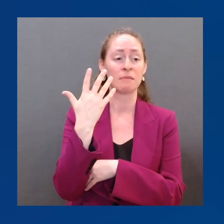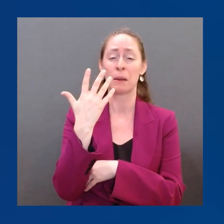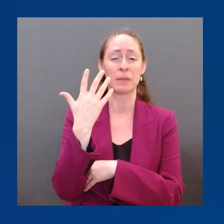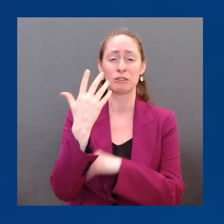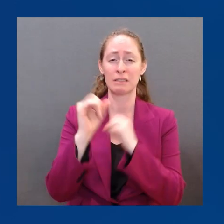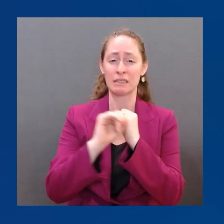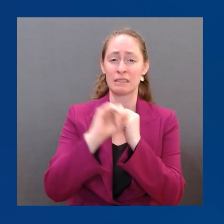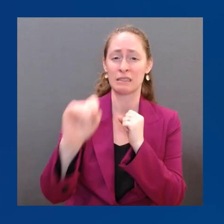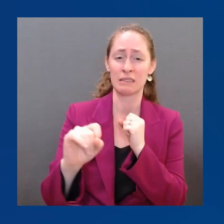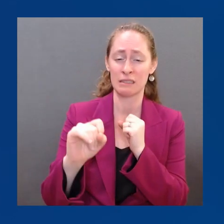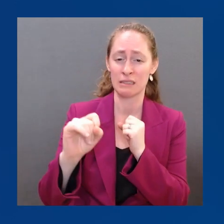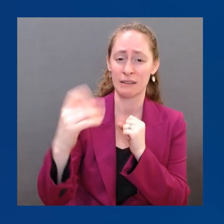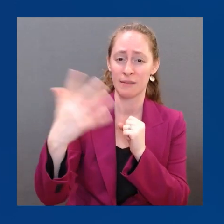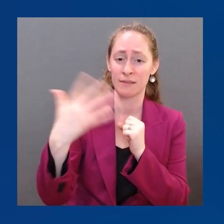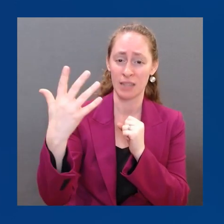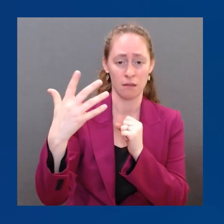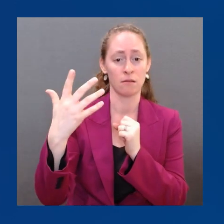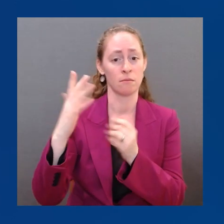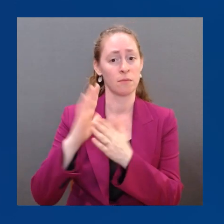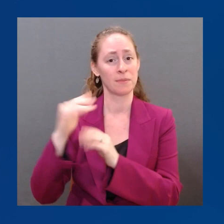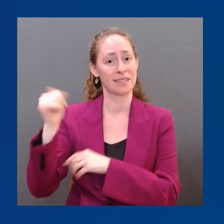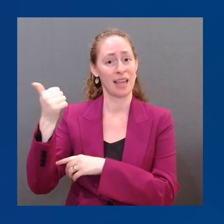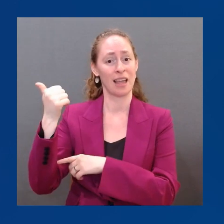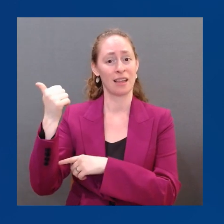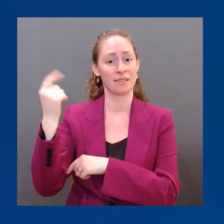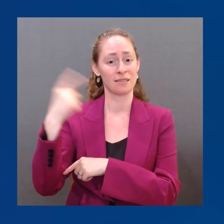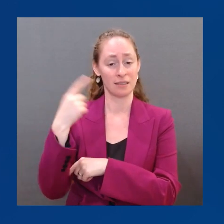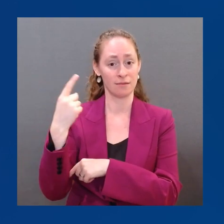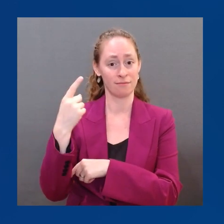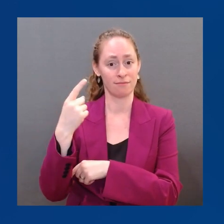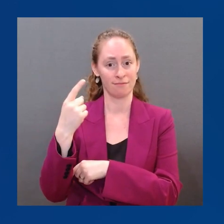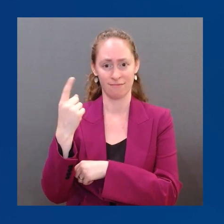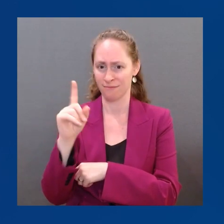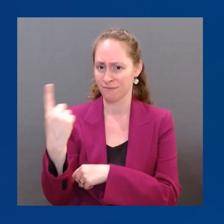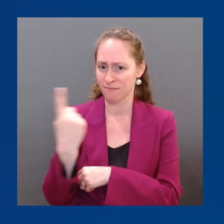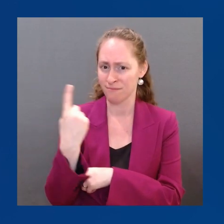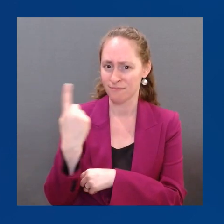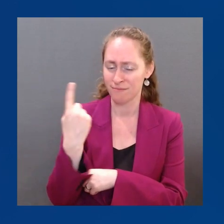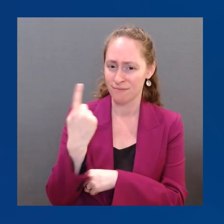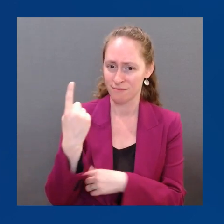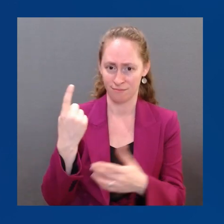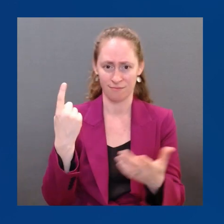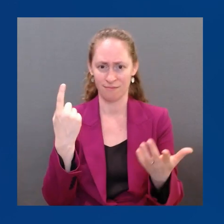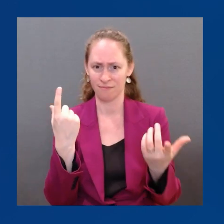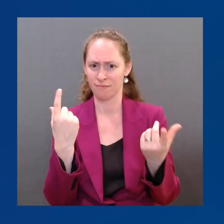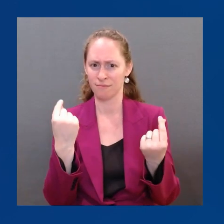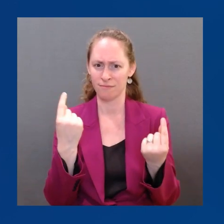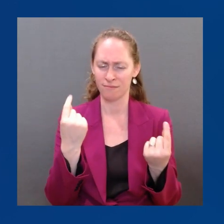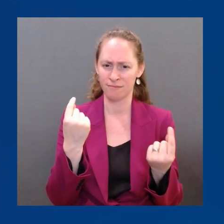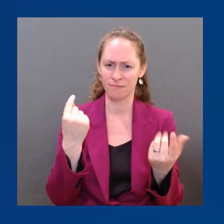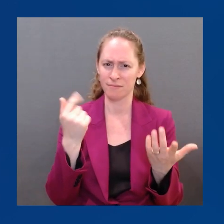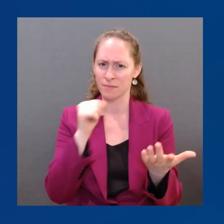What's up with the under-five vaccines? It just doesn't seem like there's much urgency out there, and that's a large population.